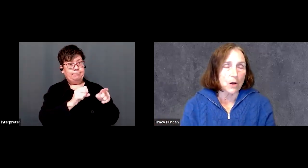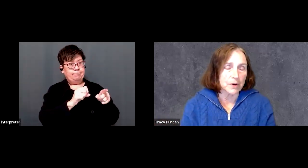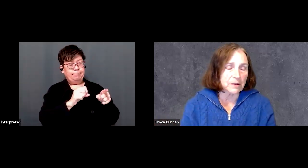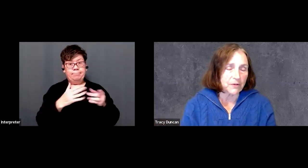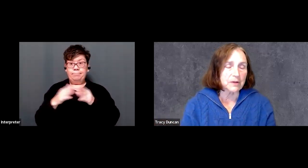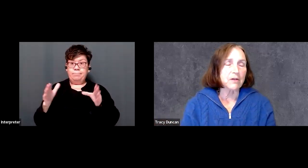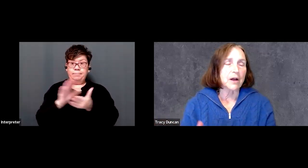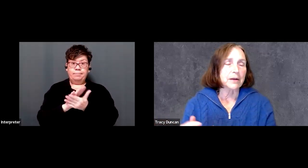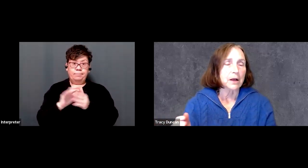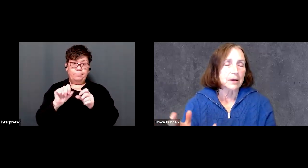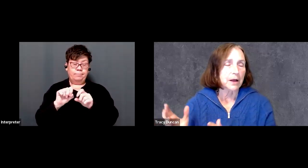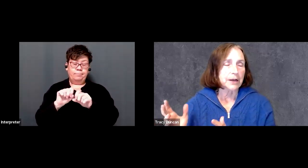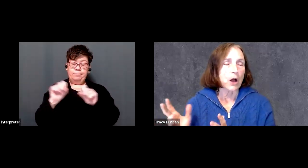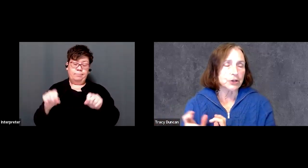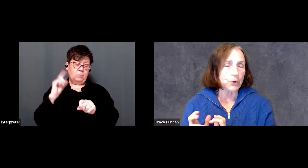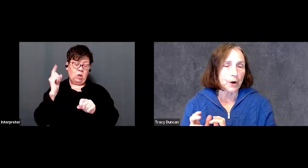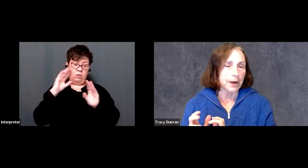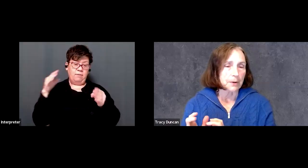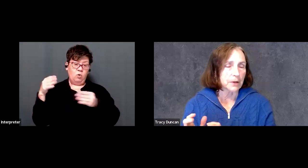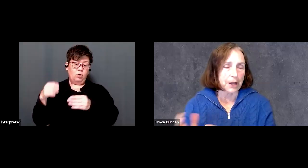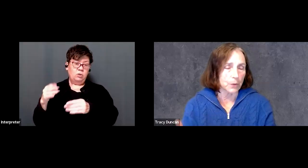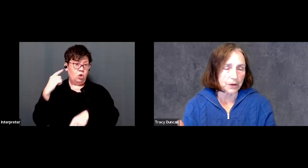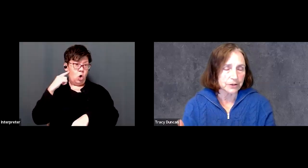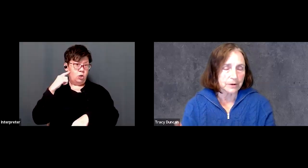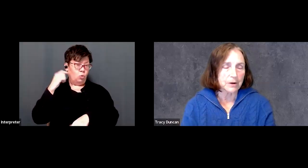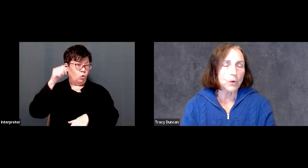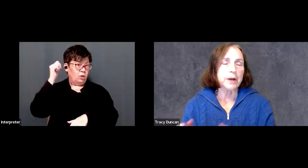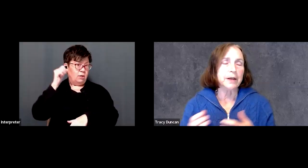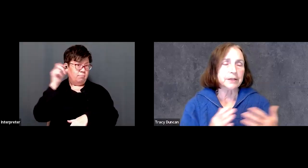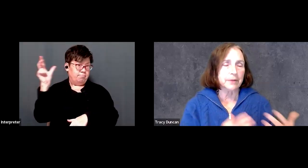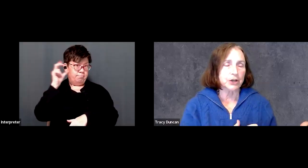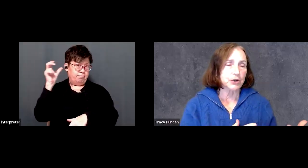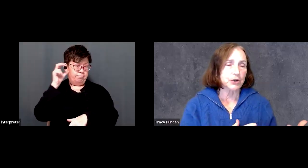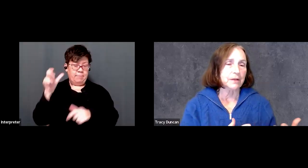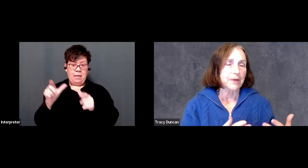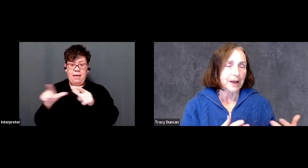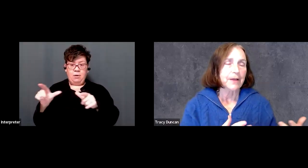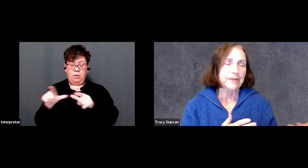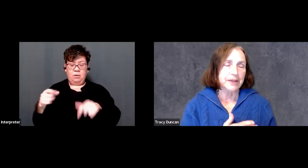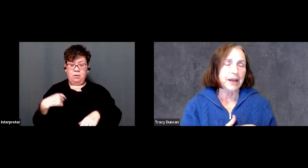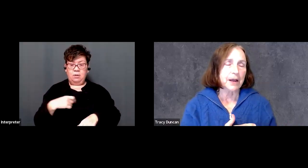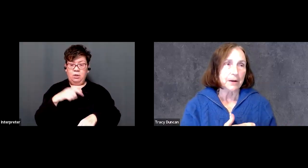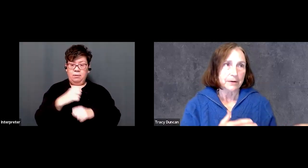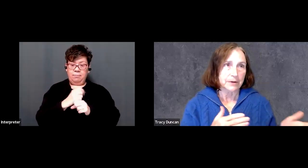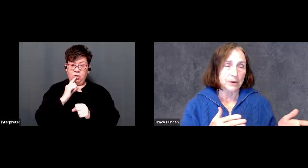is always focused on an auditory language. We need to make sure that they,